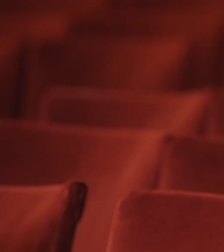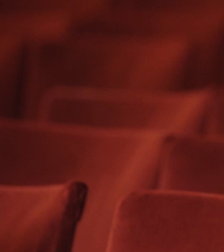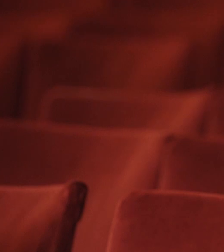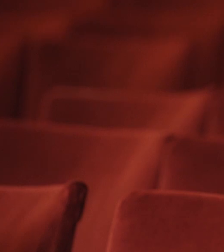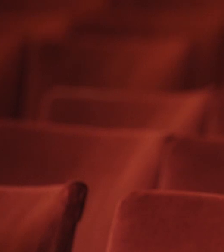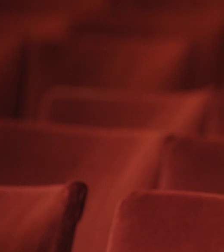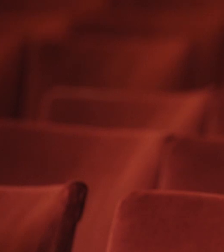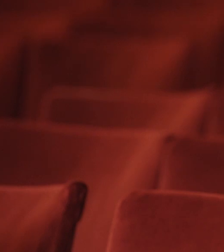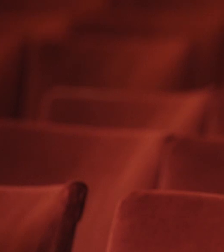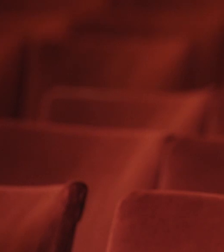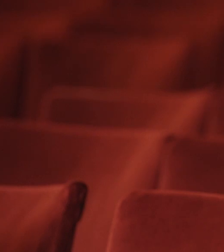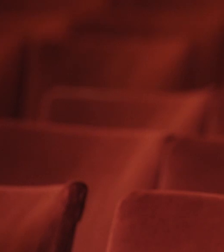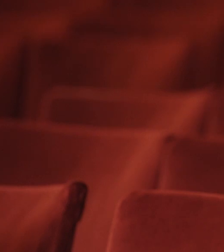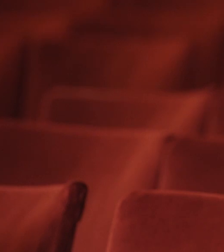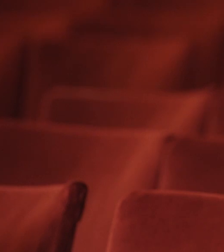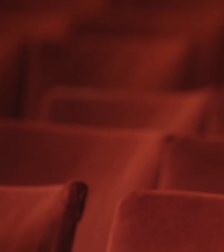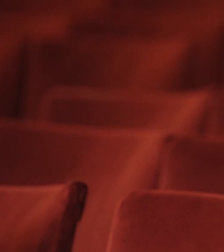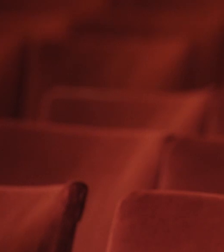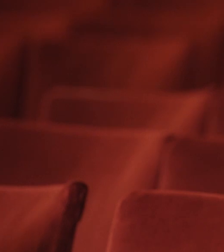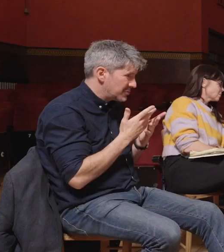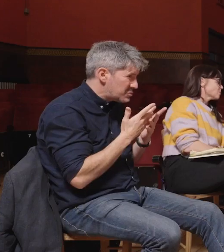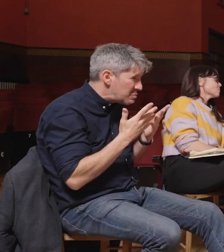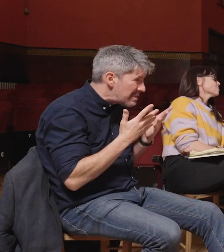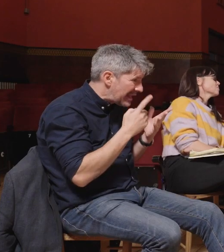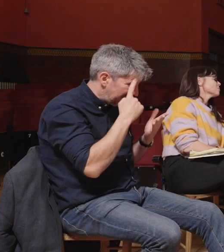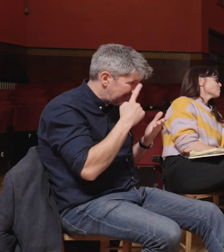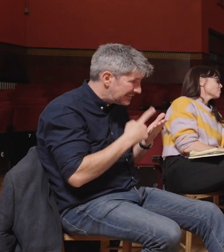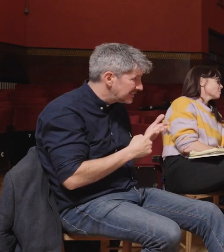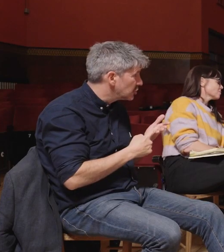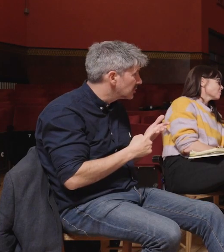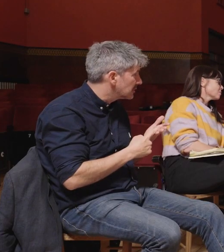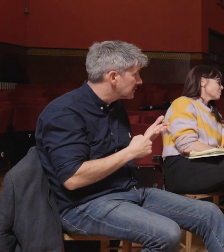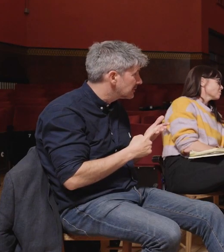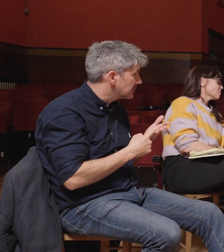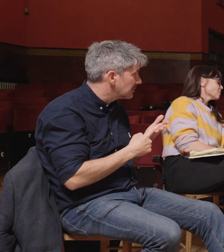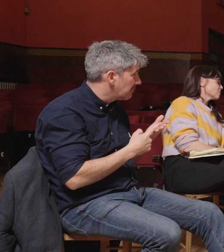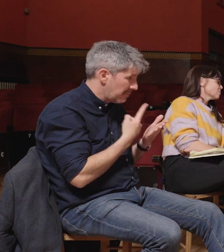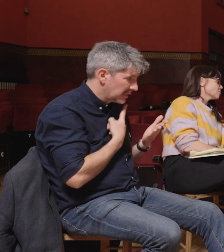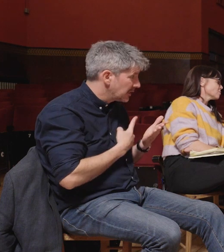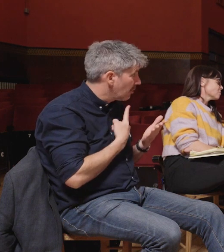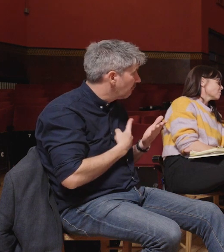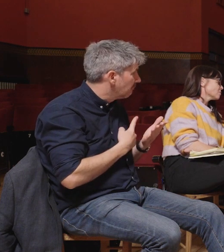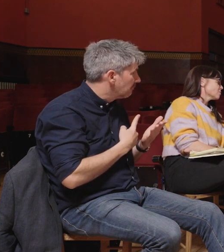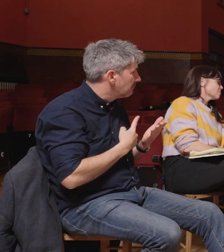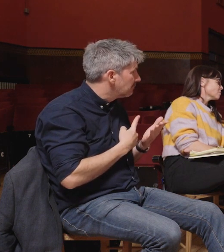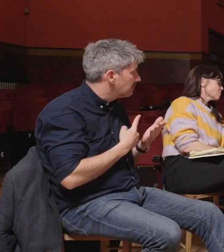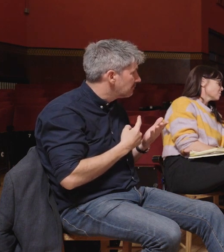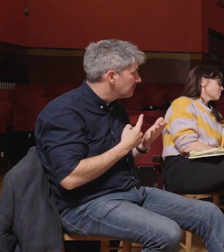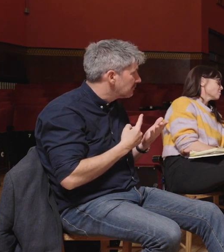to make too many decisions to be too much responsible...